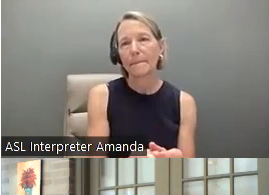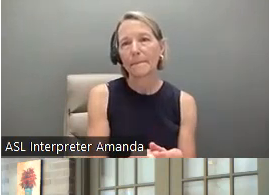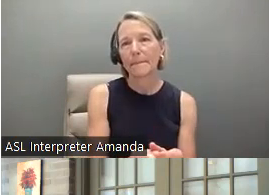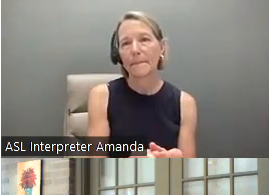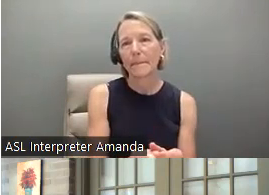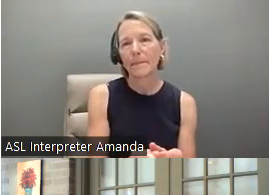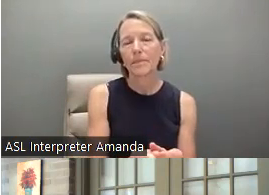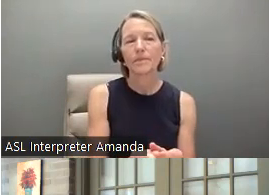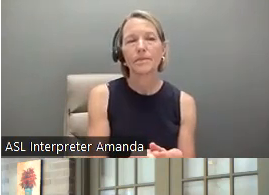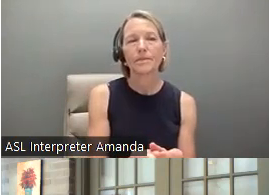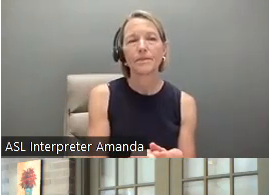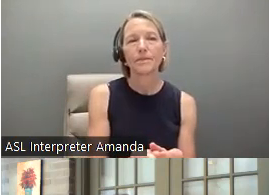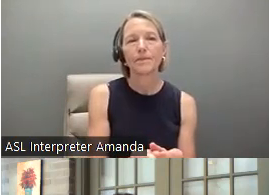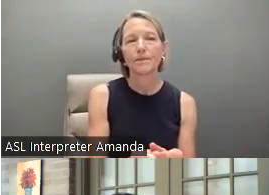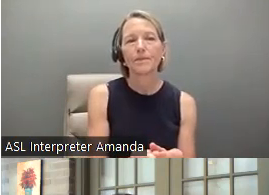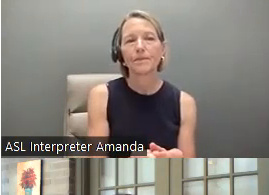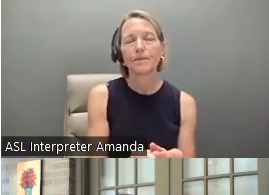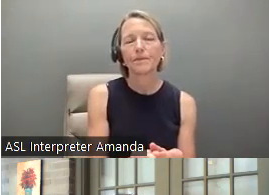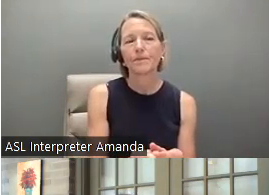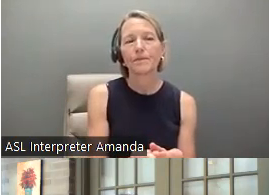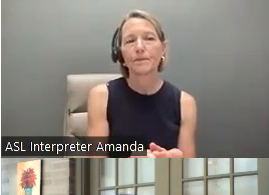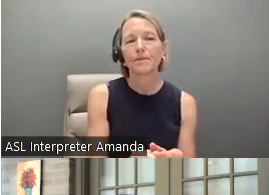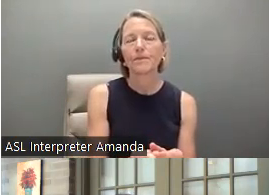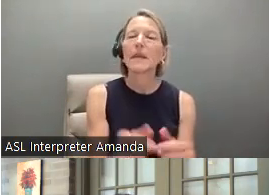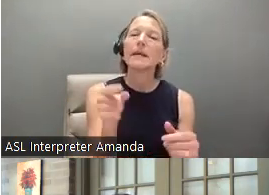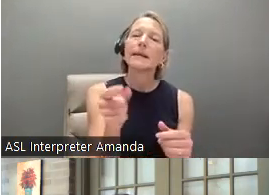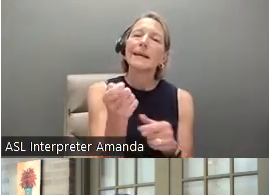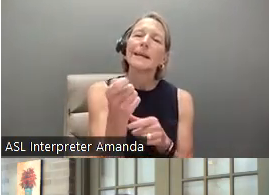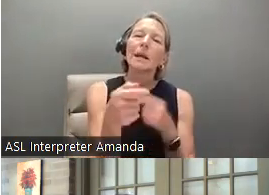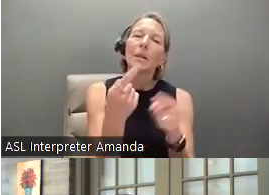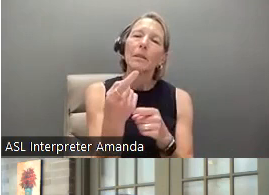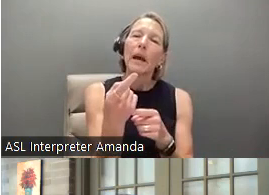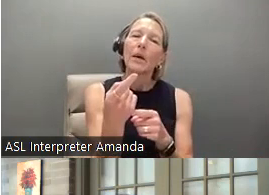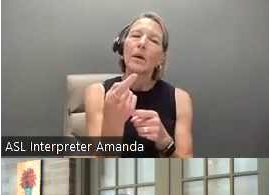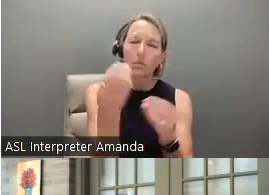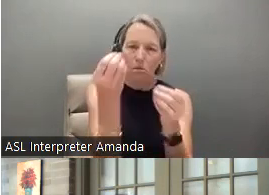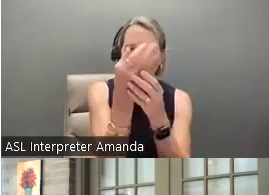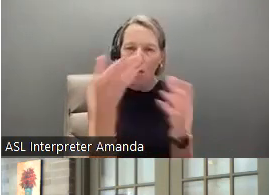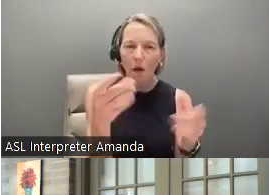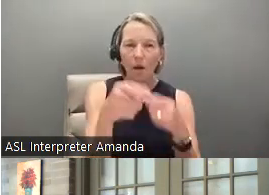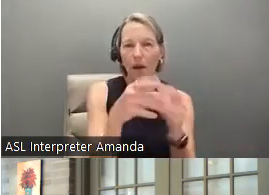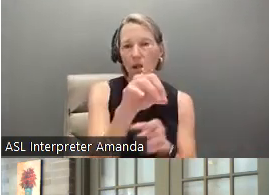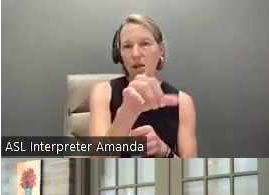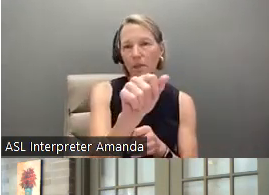next slide please now just a little bit again more information about Disability Rights South Carolina